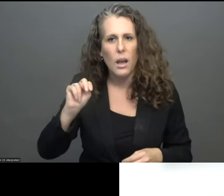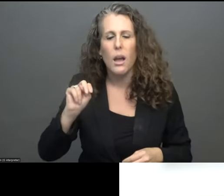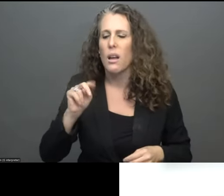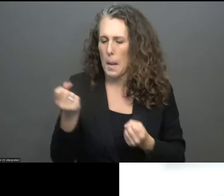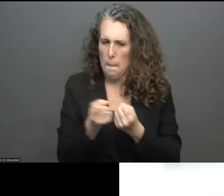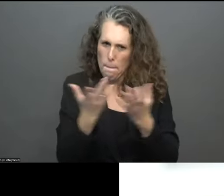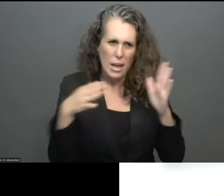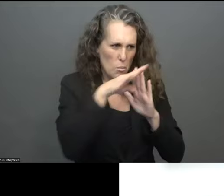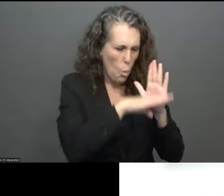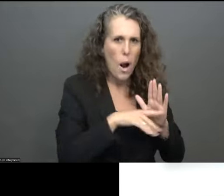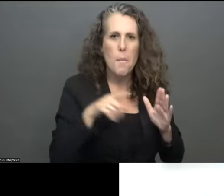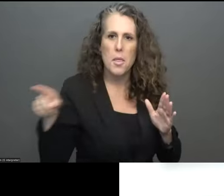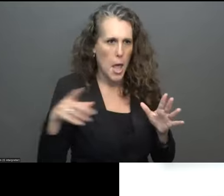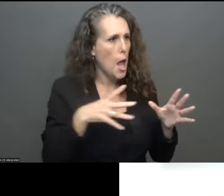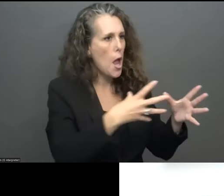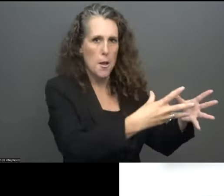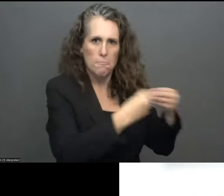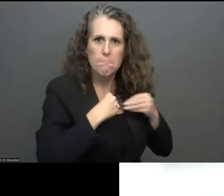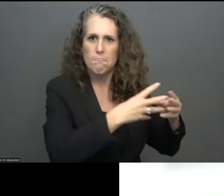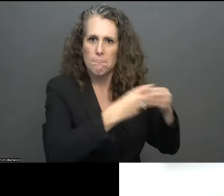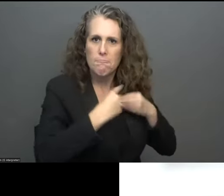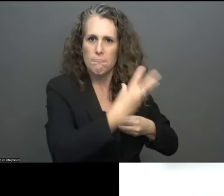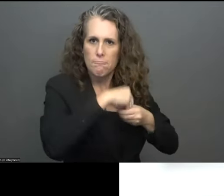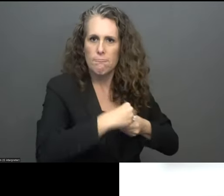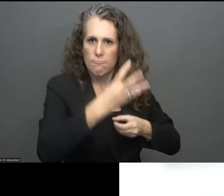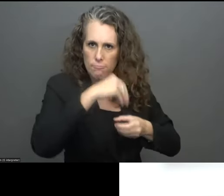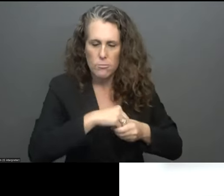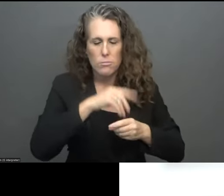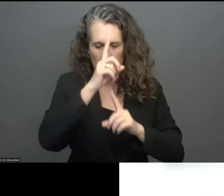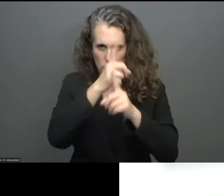Federal Reserve bank 15:00:18 personal situation on the gap, no